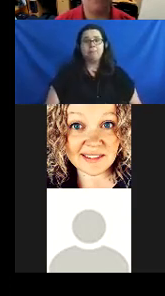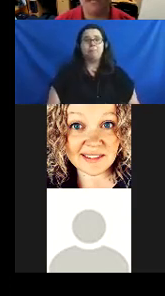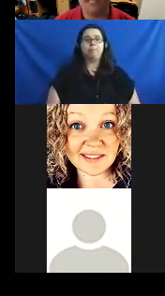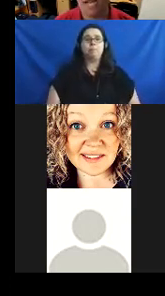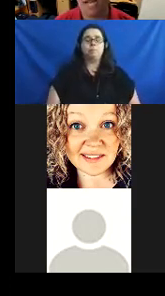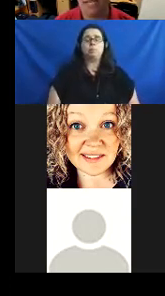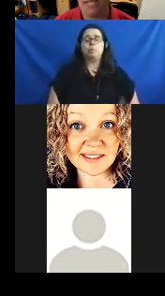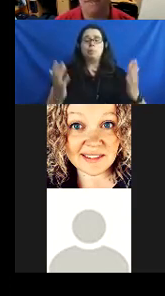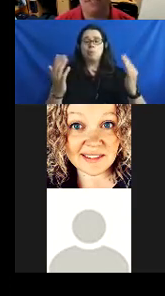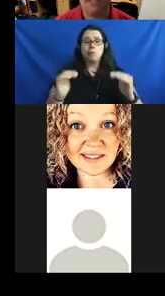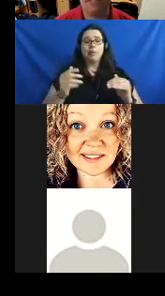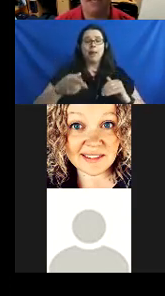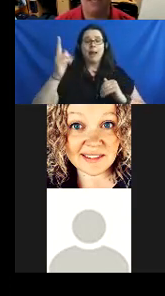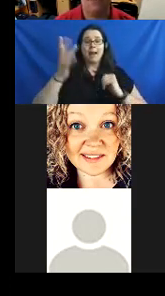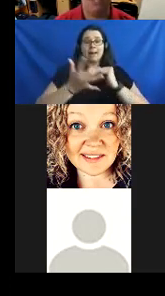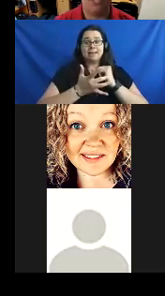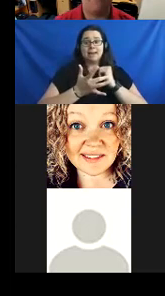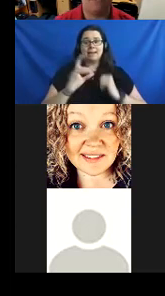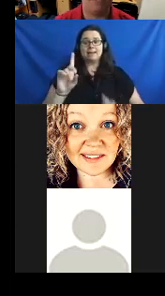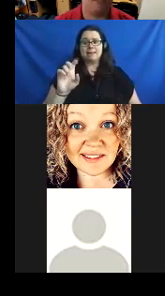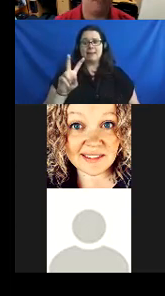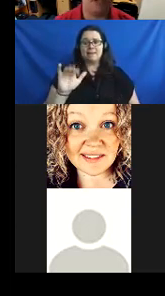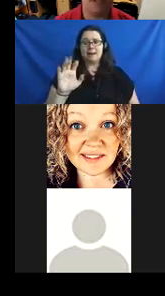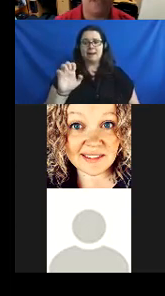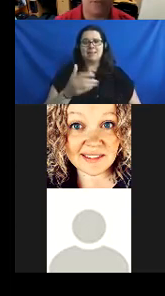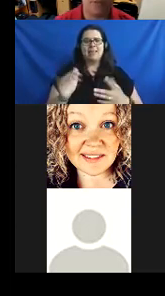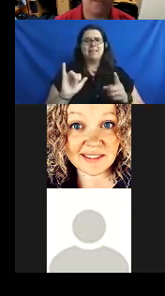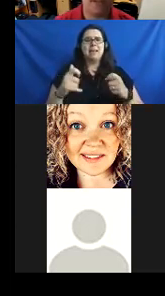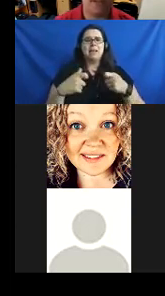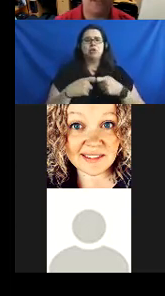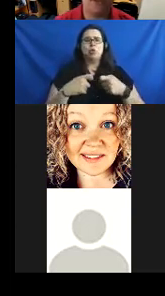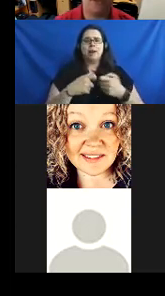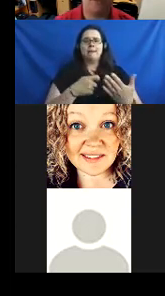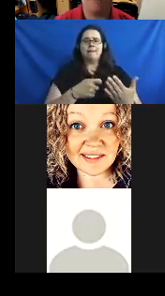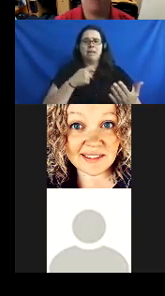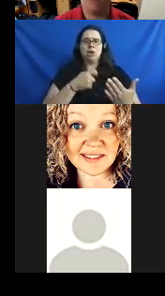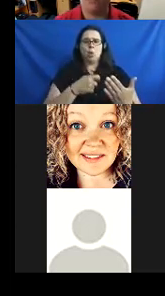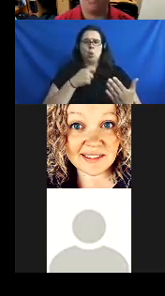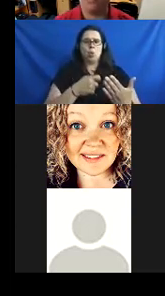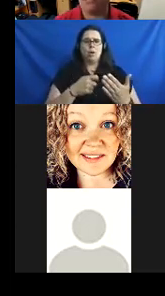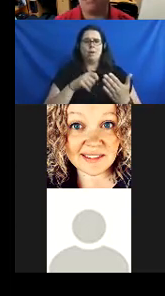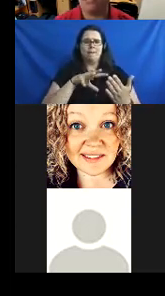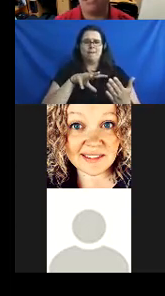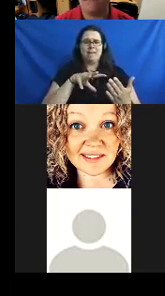MOVING ON TO HIGH TECH DEVICES WE HAVE ELECTRONIC VIDEO MAGNIFIERS. MANY OF YOU MAY KNOW THESE AS CCTV.